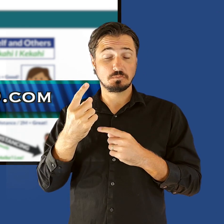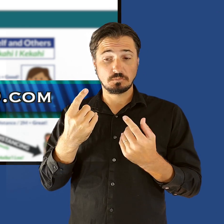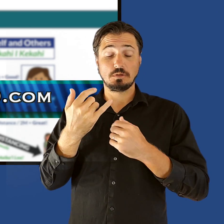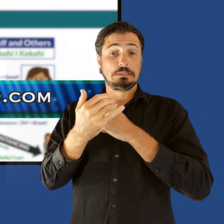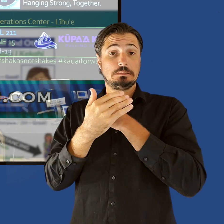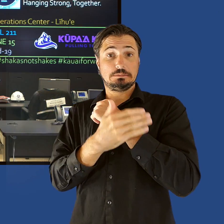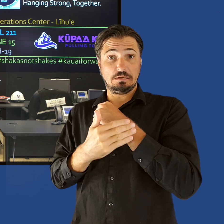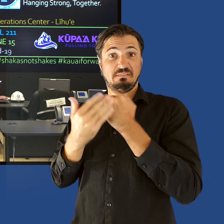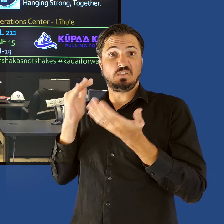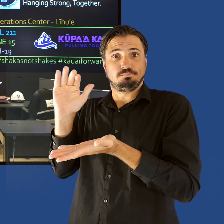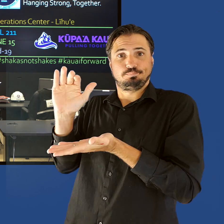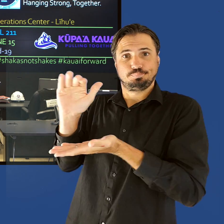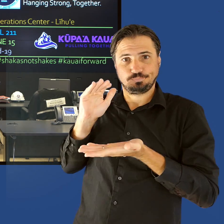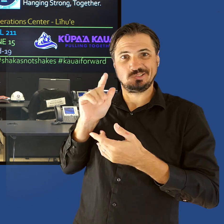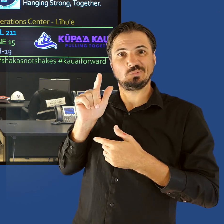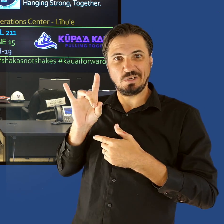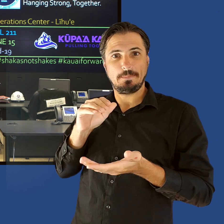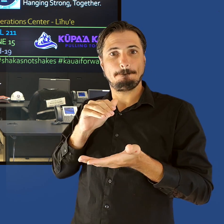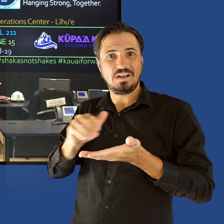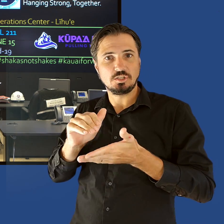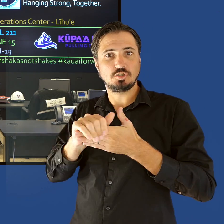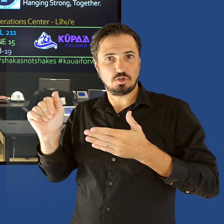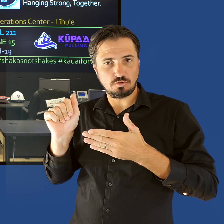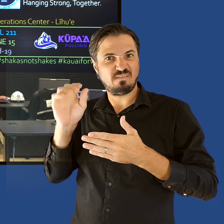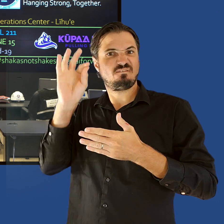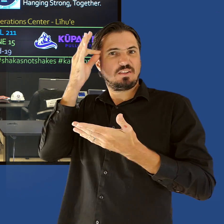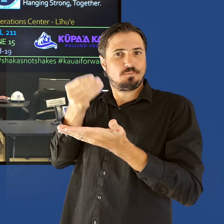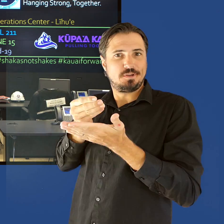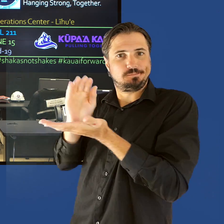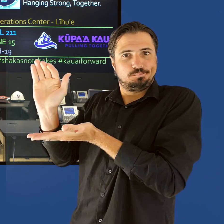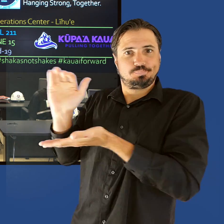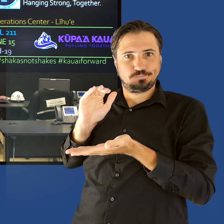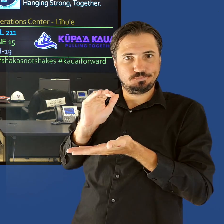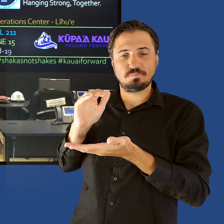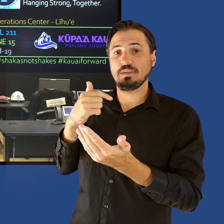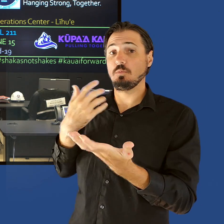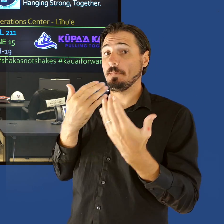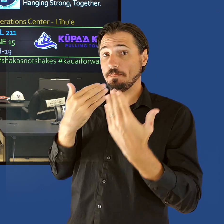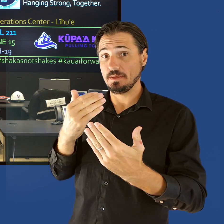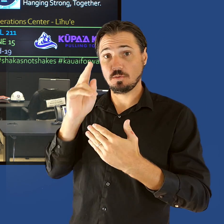The county has been allocated $28 million in federal funds to help us manage the COVID-19 crisis locally.